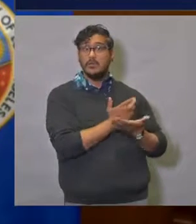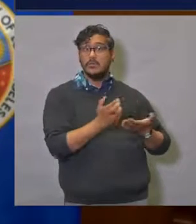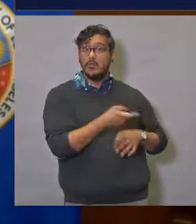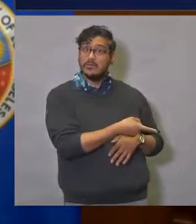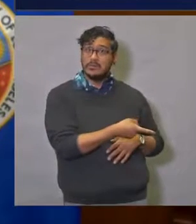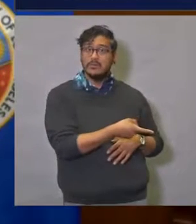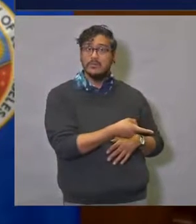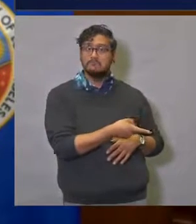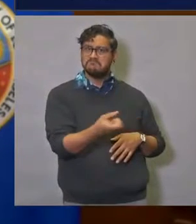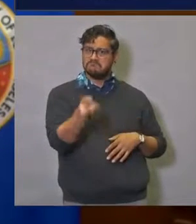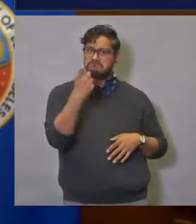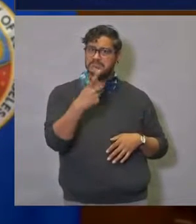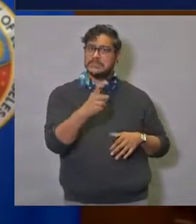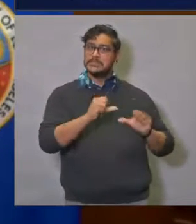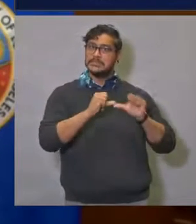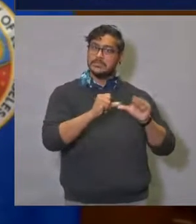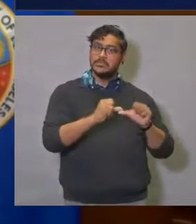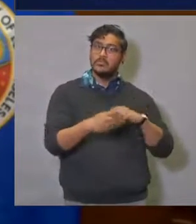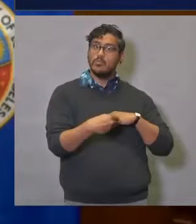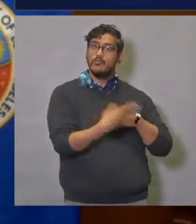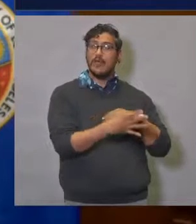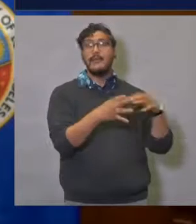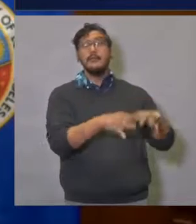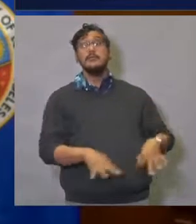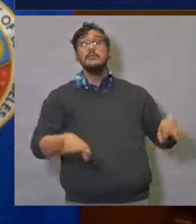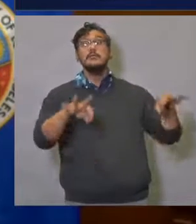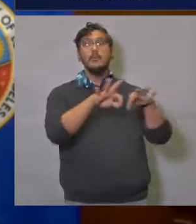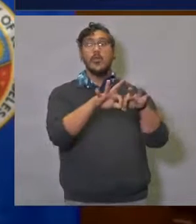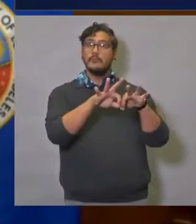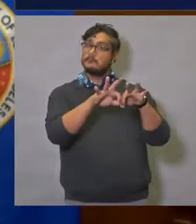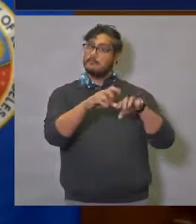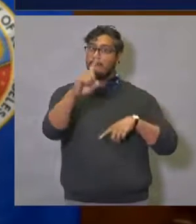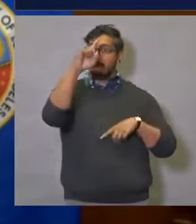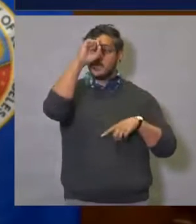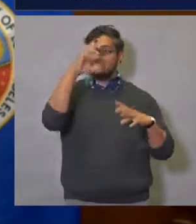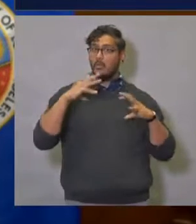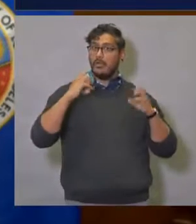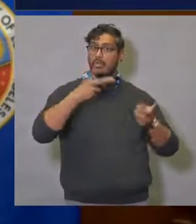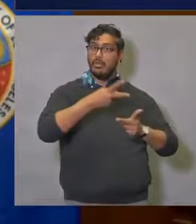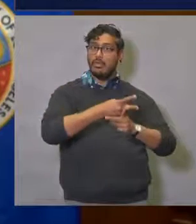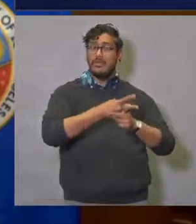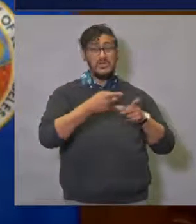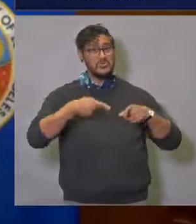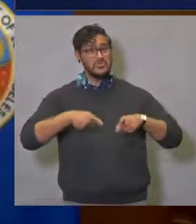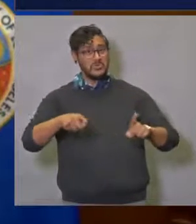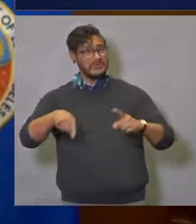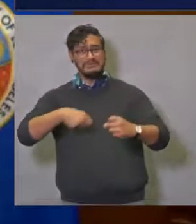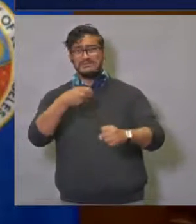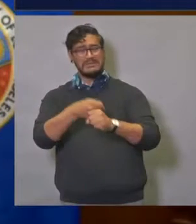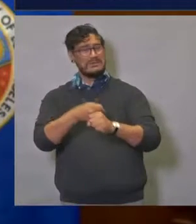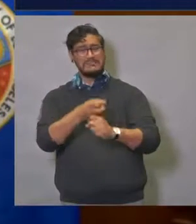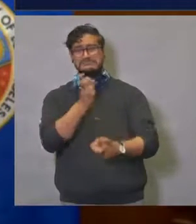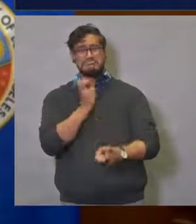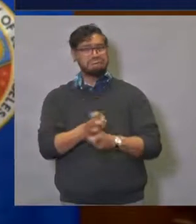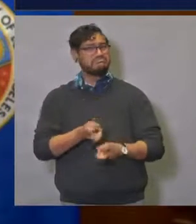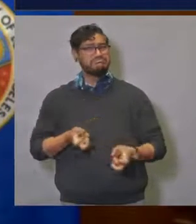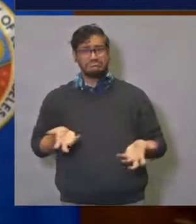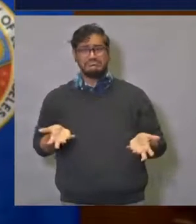BARRIERS TO THOSE RESOURCES. THEY HAVE CONTINUED TO PROVIDE ESSENTIAL, PRIMARY, AND MENTAL